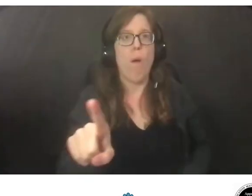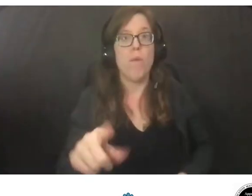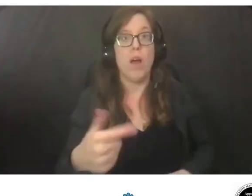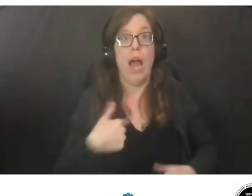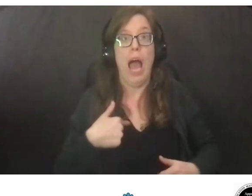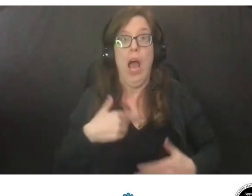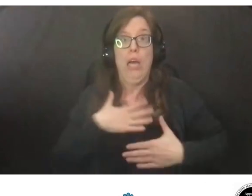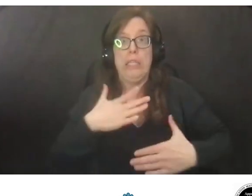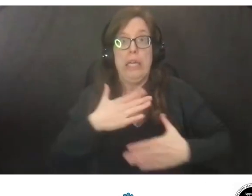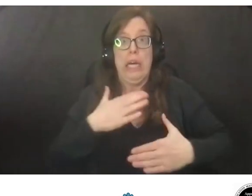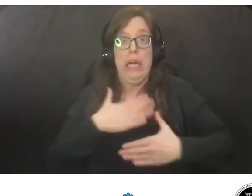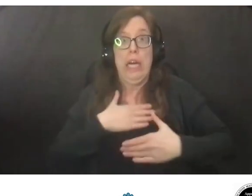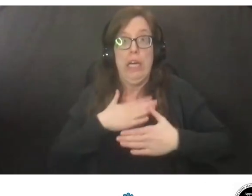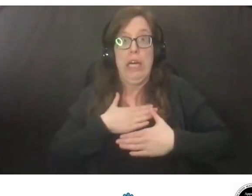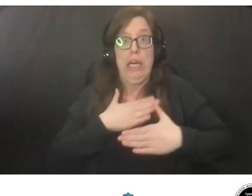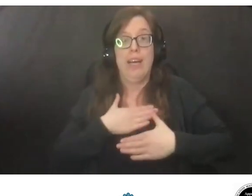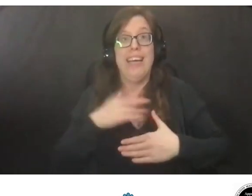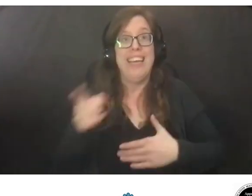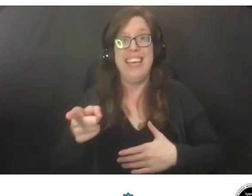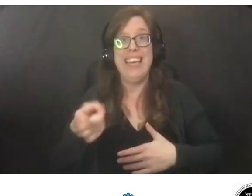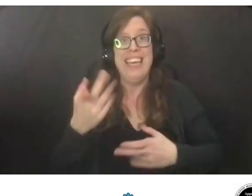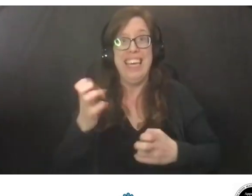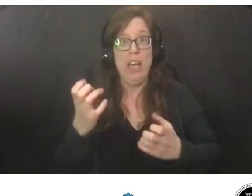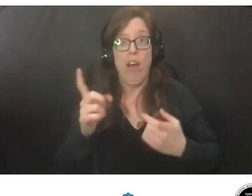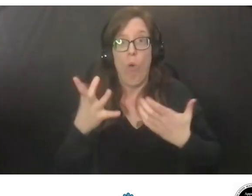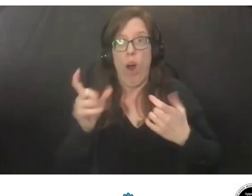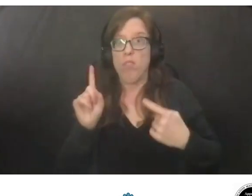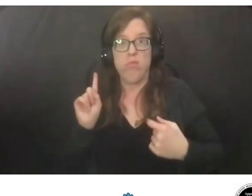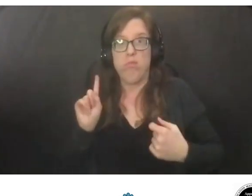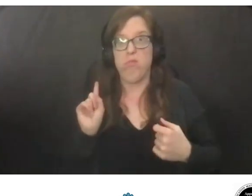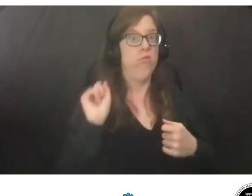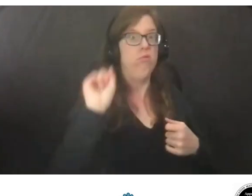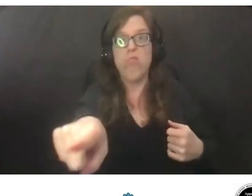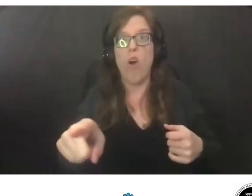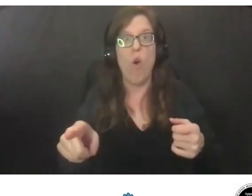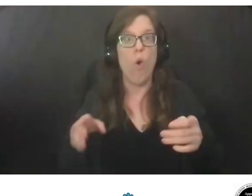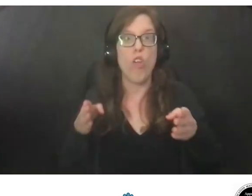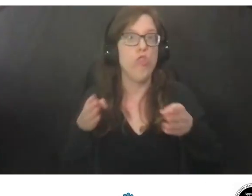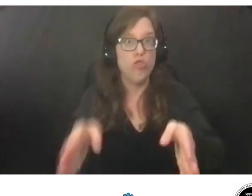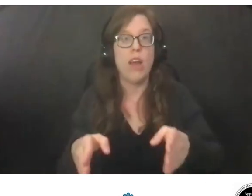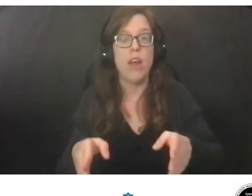like, hyperventilating in a bag because he just wants to go. Just get across the street.